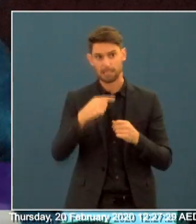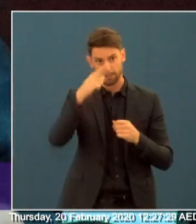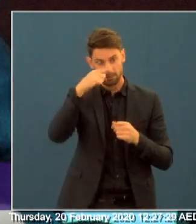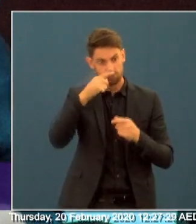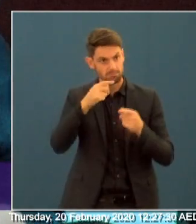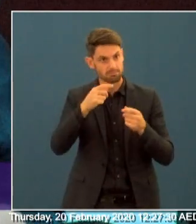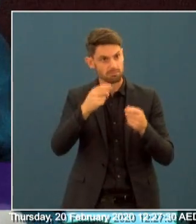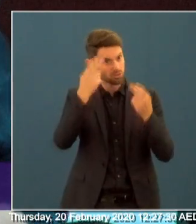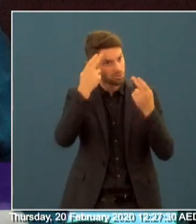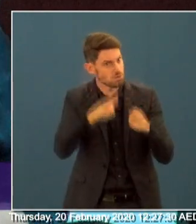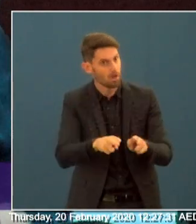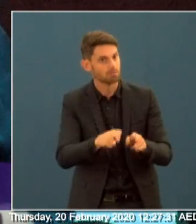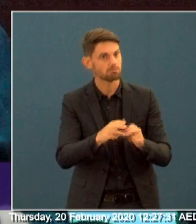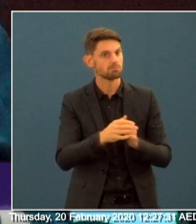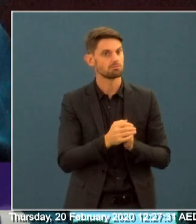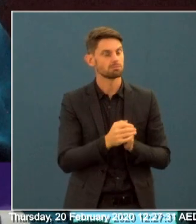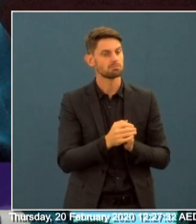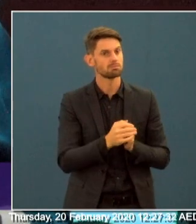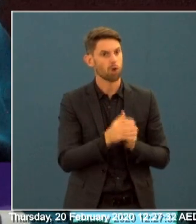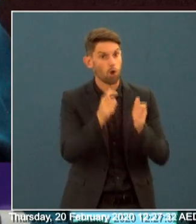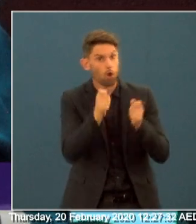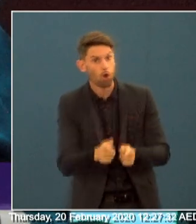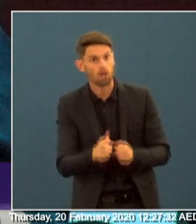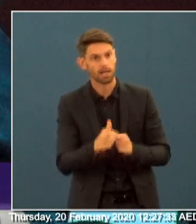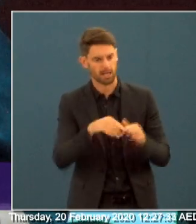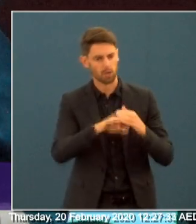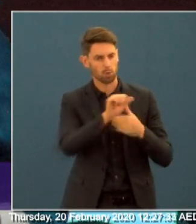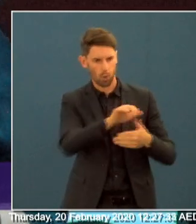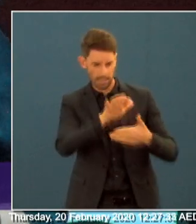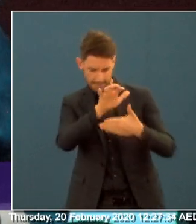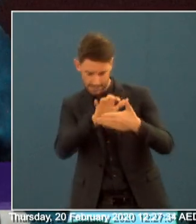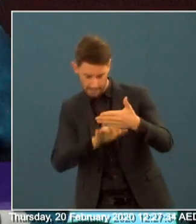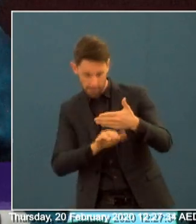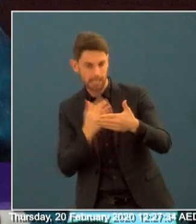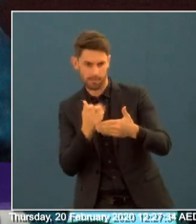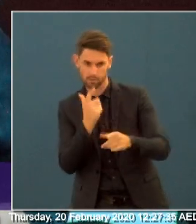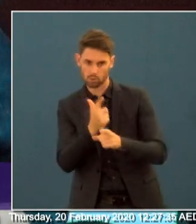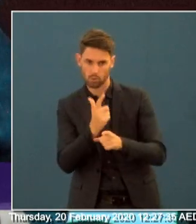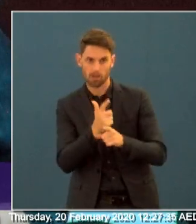Some of that you set out in paragraph 137, but you talk also about the work